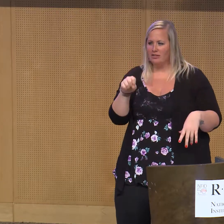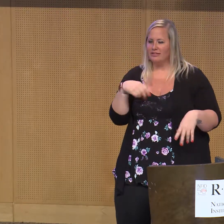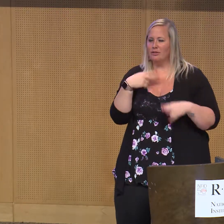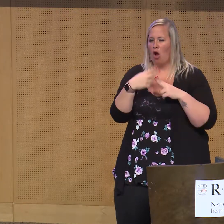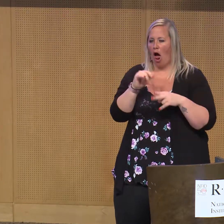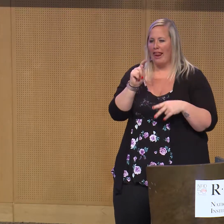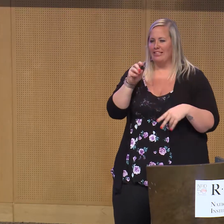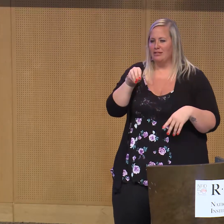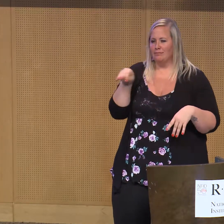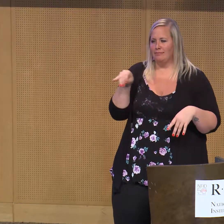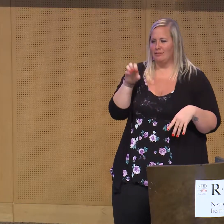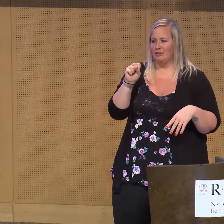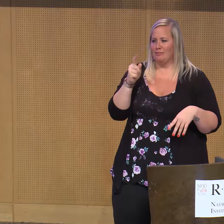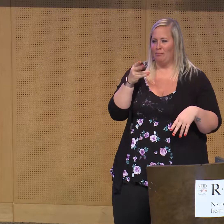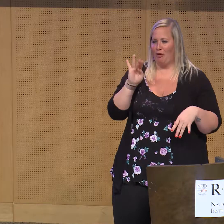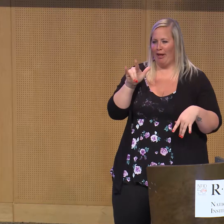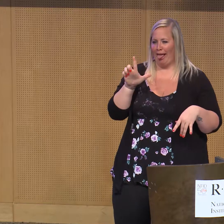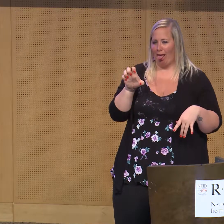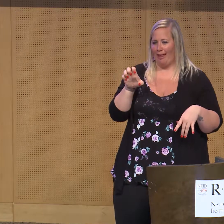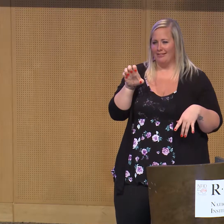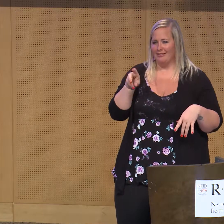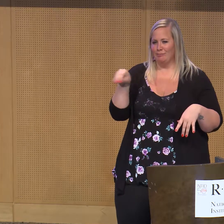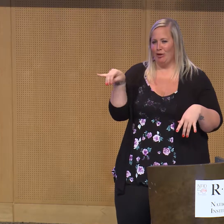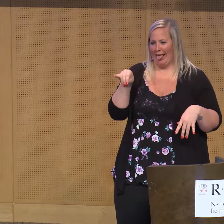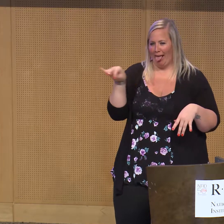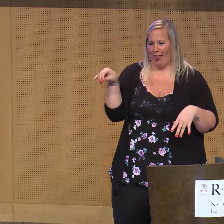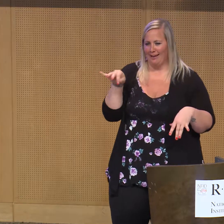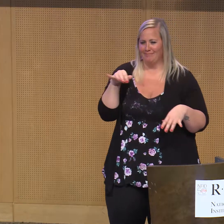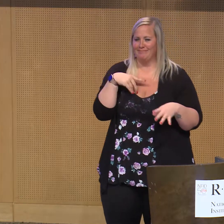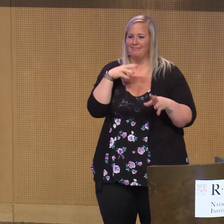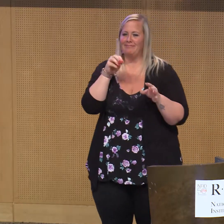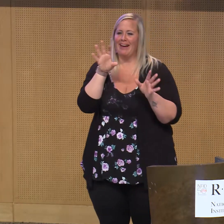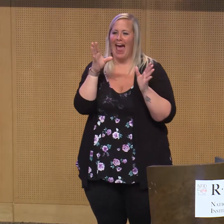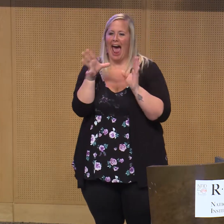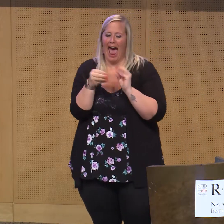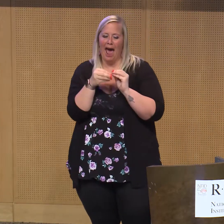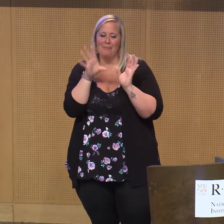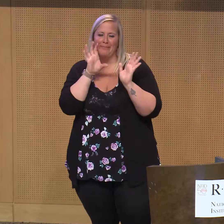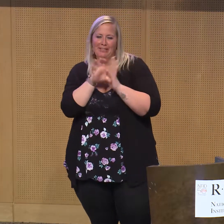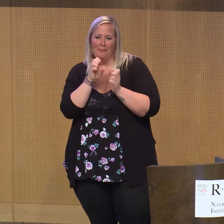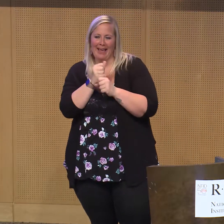So I block out the website. I try to sprinkle in interesting information